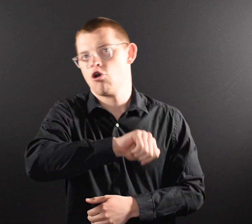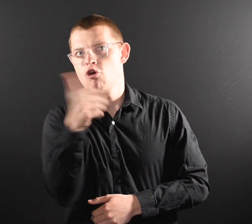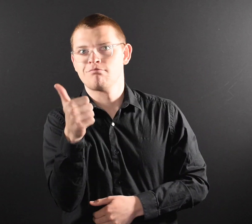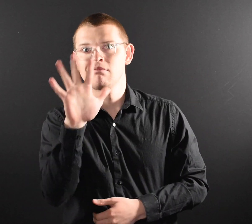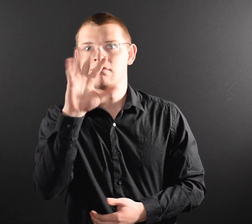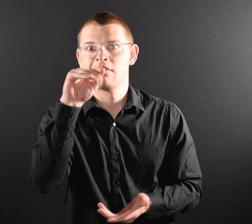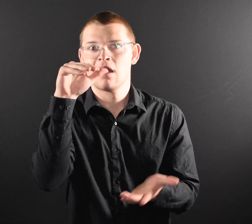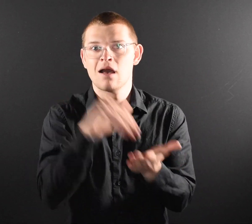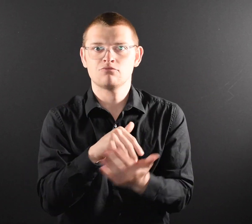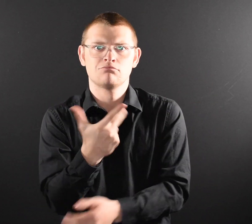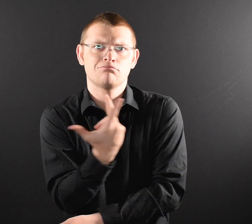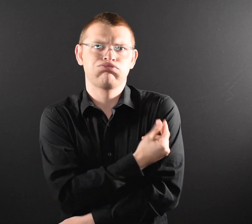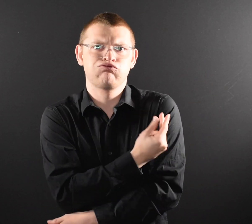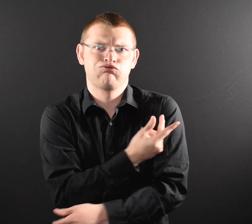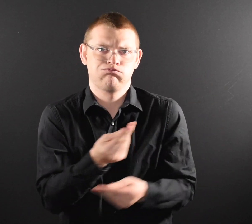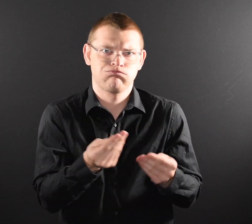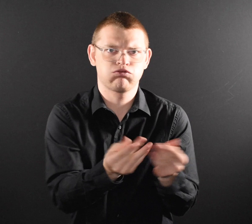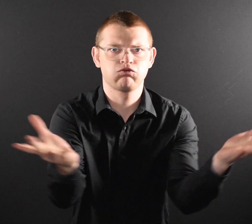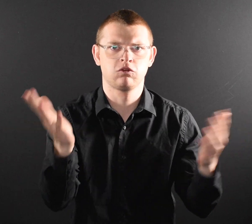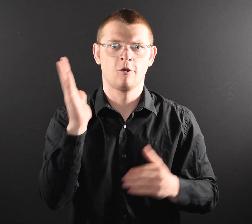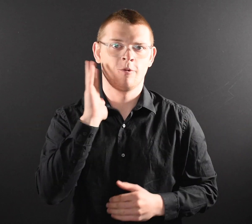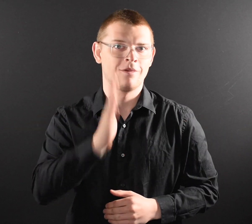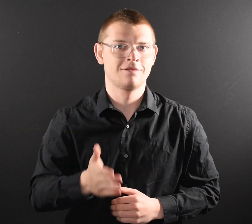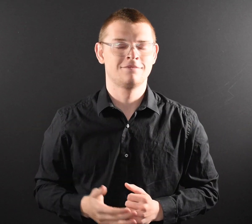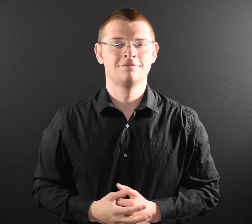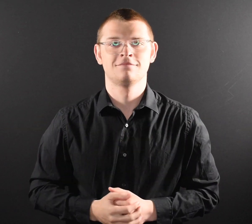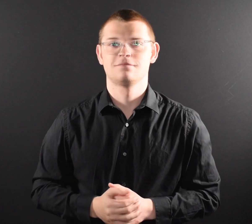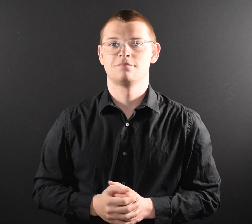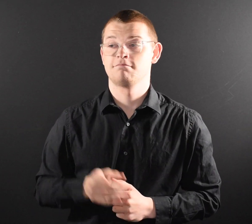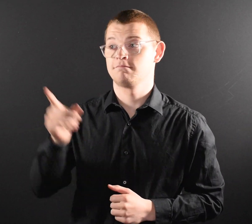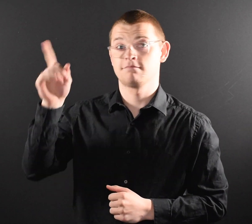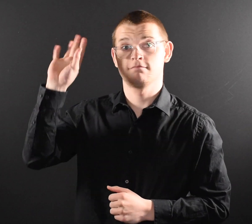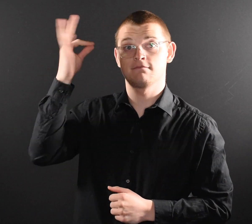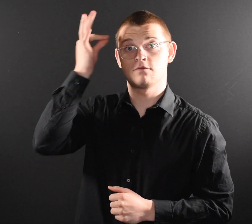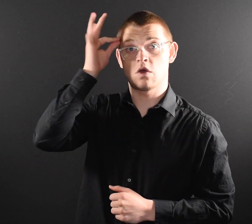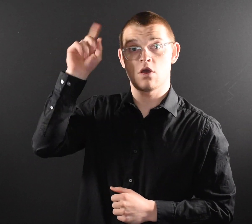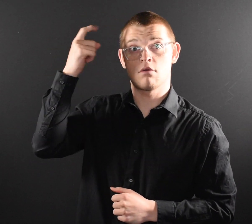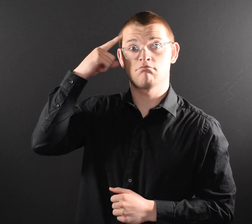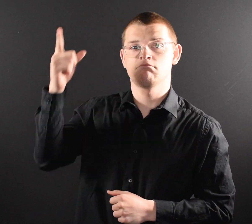additional 50,000 doses. o The federal government